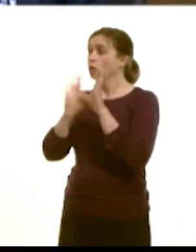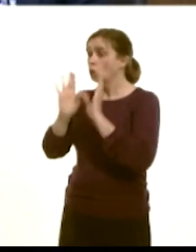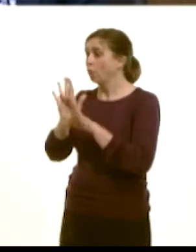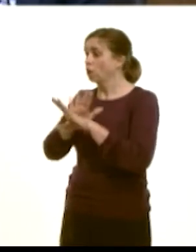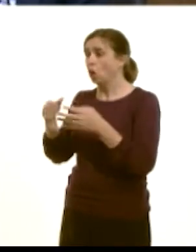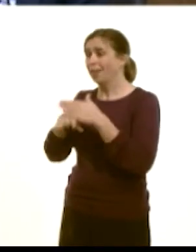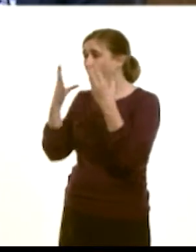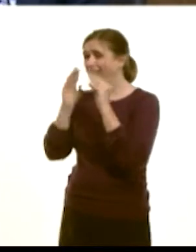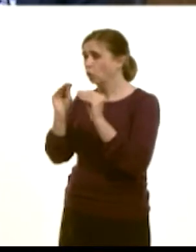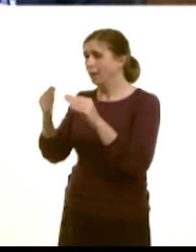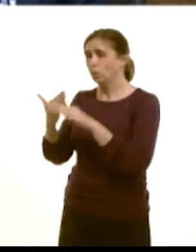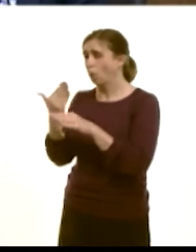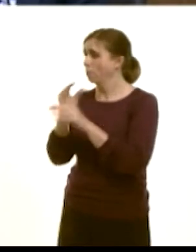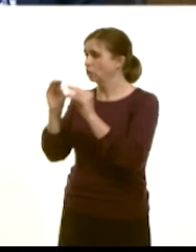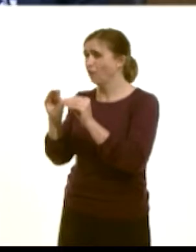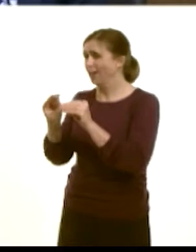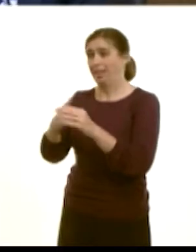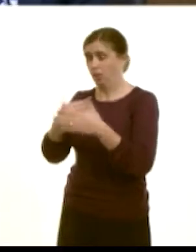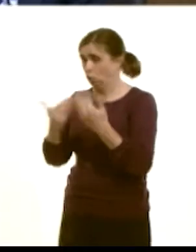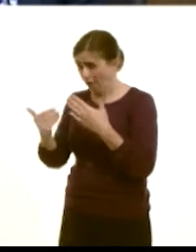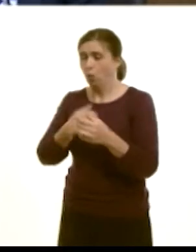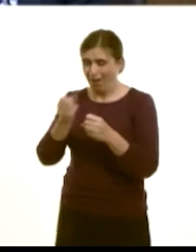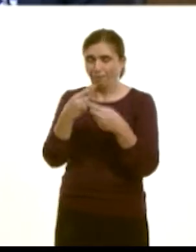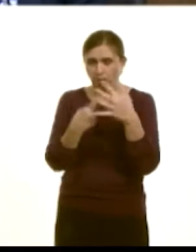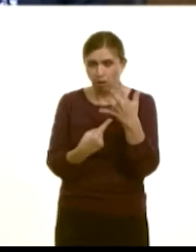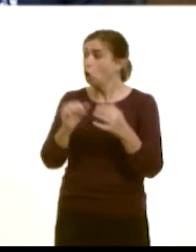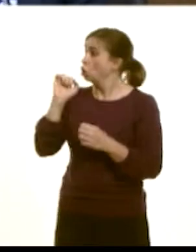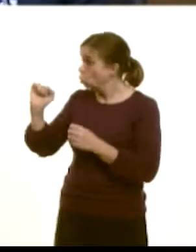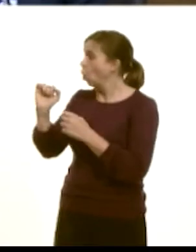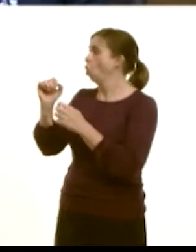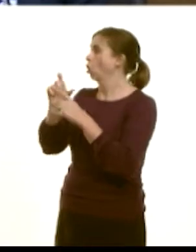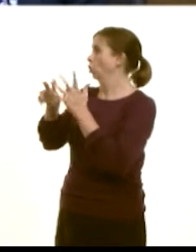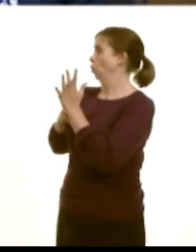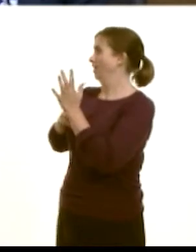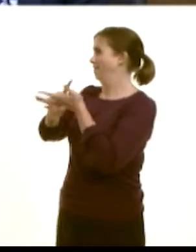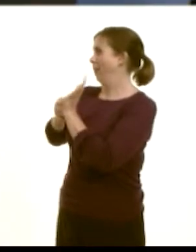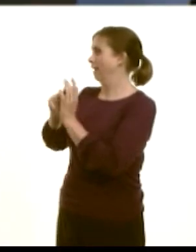Therefore, we are doing our bit. I would love to know what his partyís plans are for dealing with child poverty, beyond